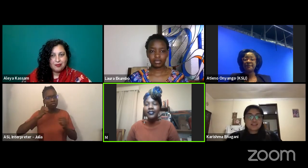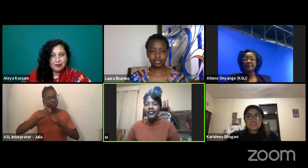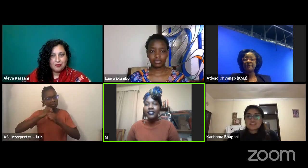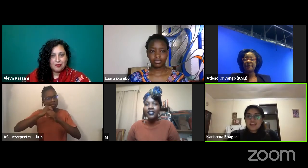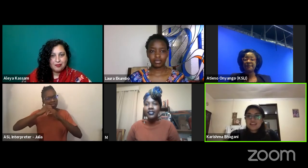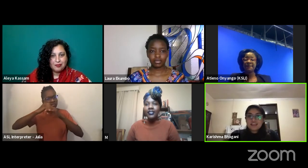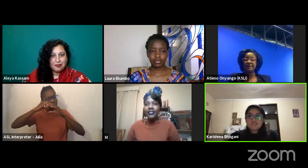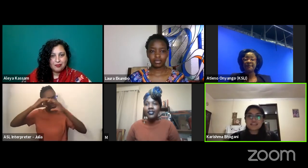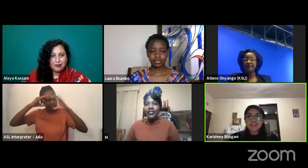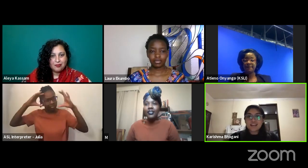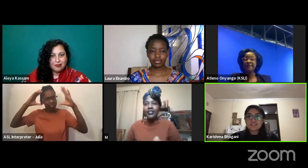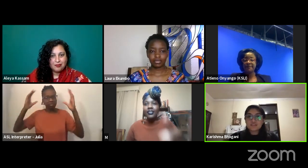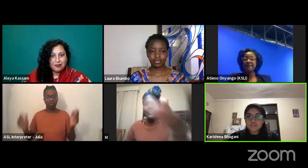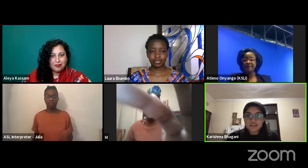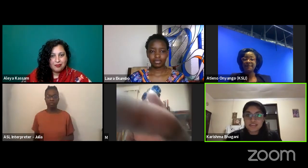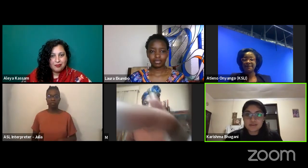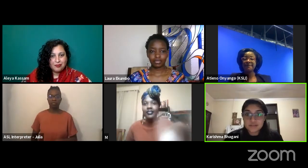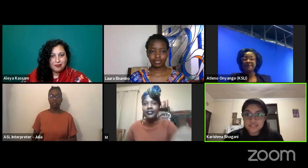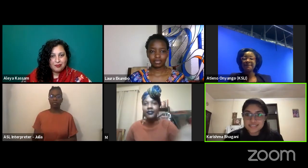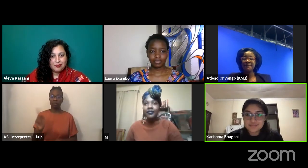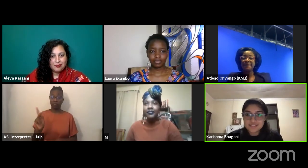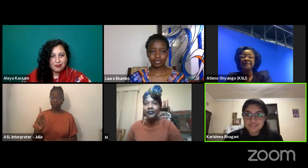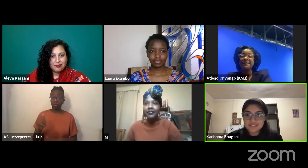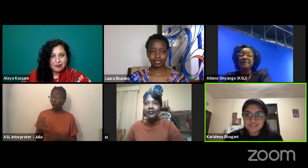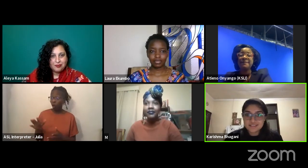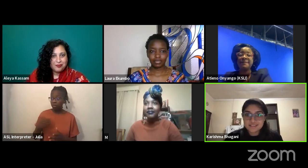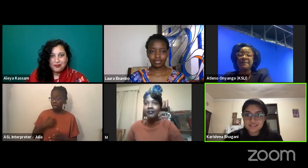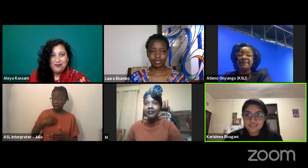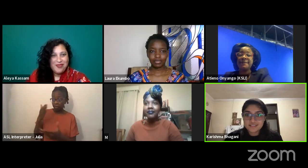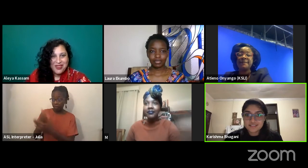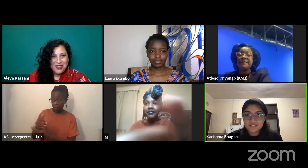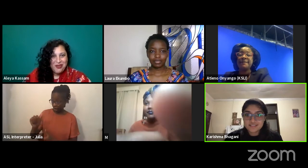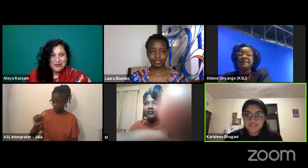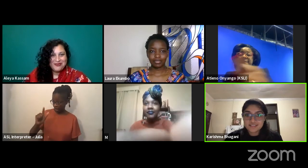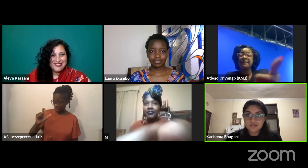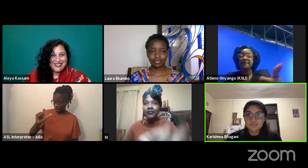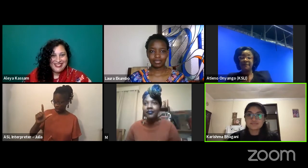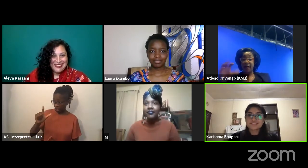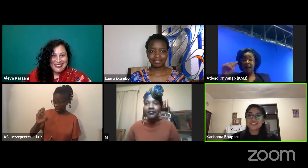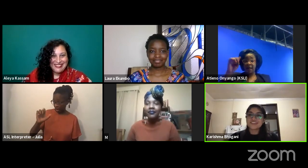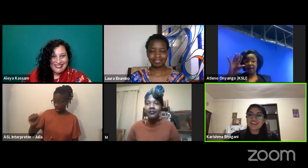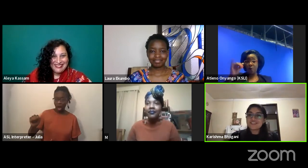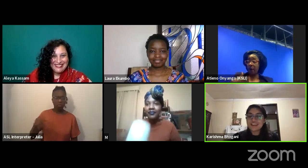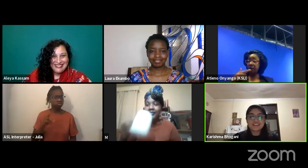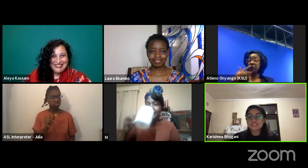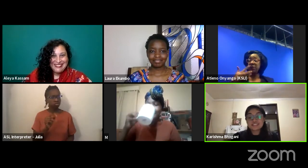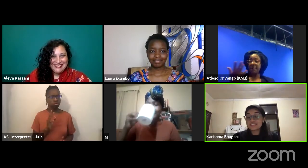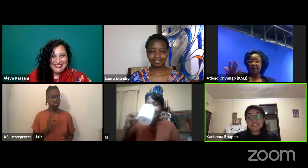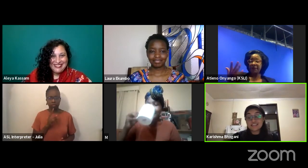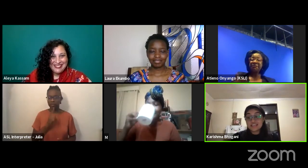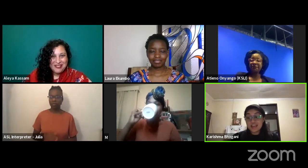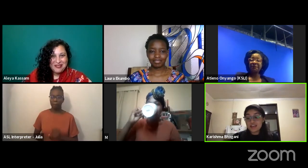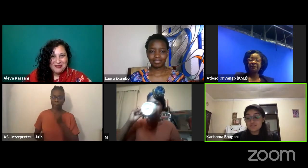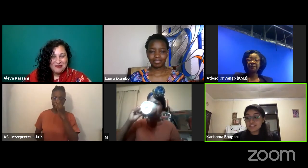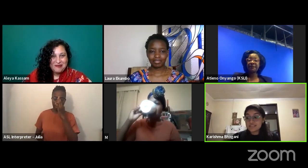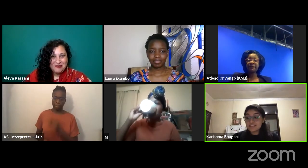I just, I really can't... Oh, sorry Aleya are you gonna say something? No. Oh, sorry. I just, yeah, I really...